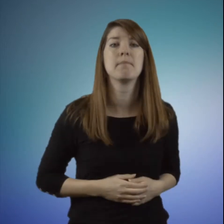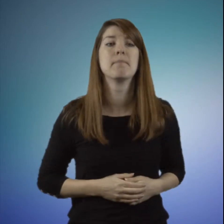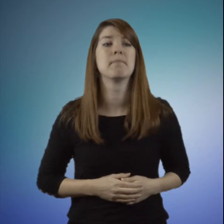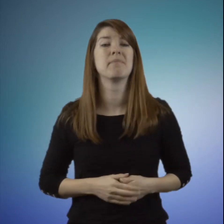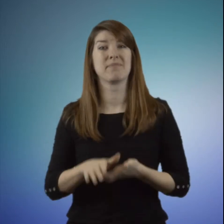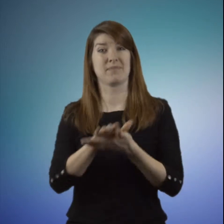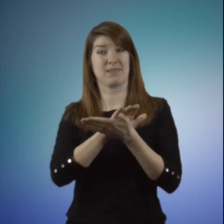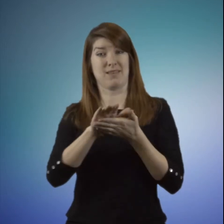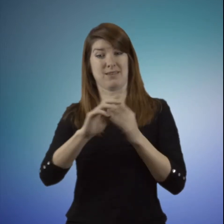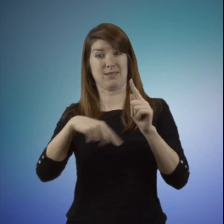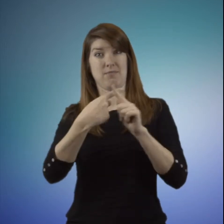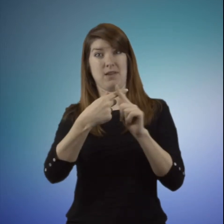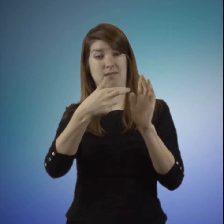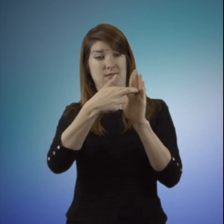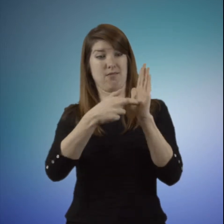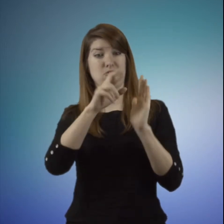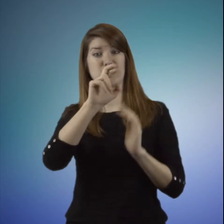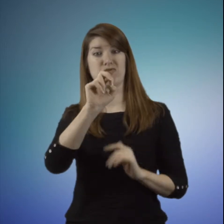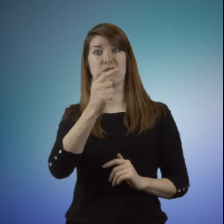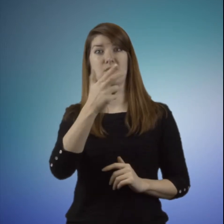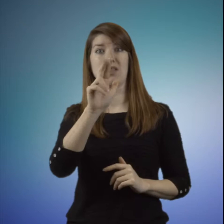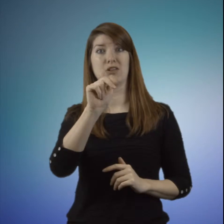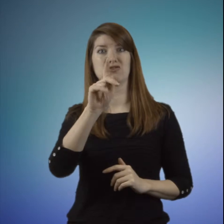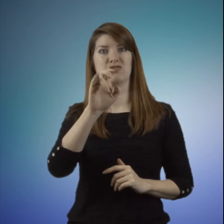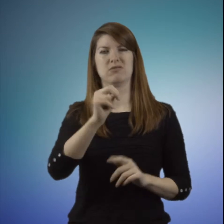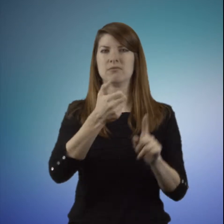One of the nice things about regulations is that they come out in draft form.